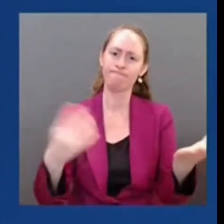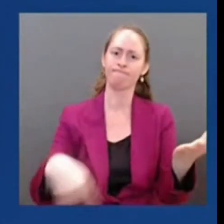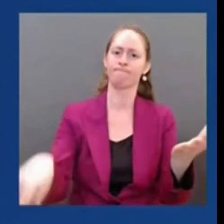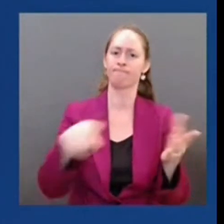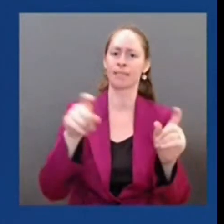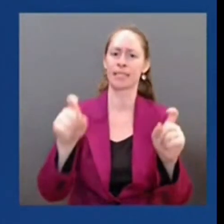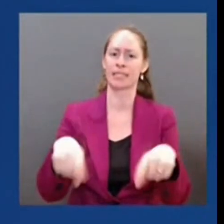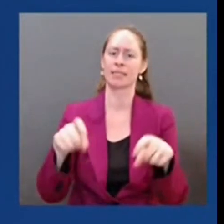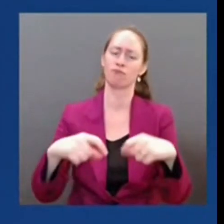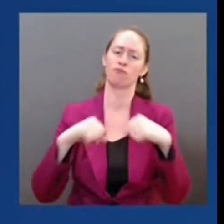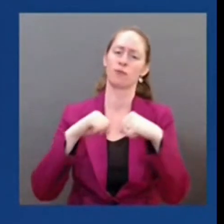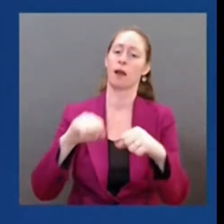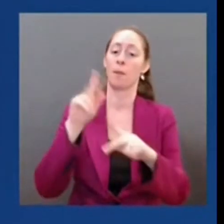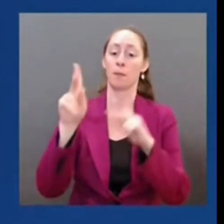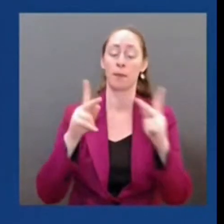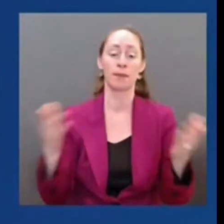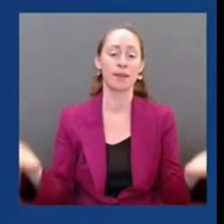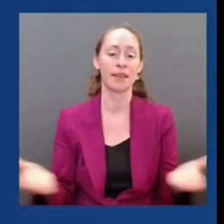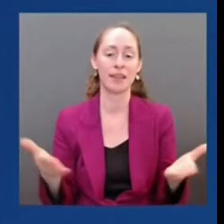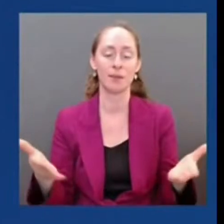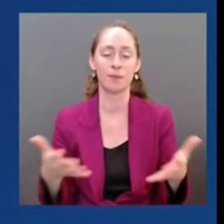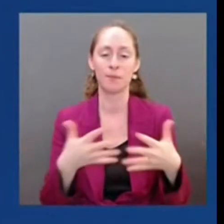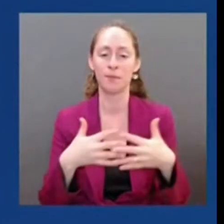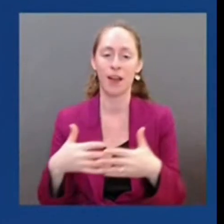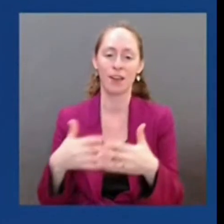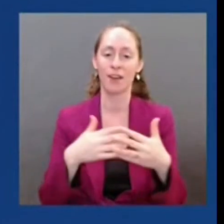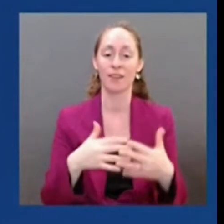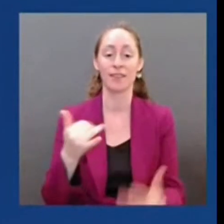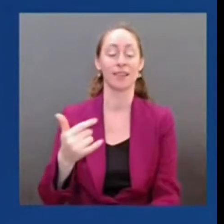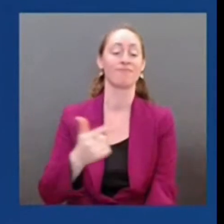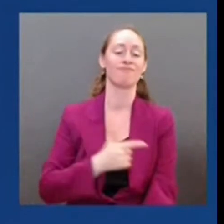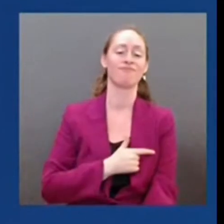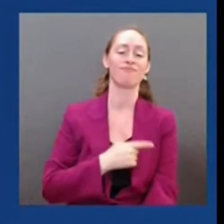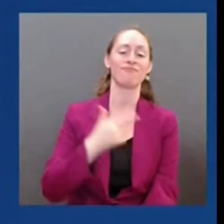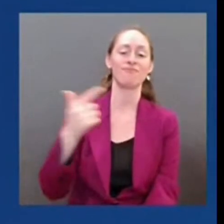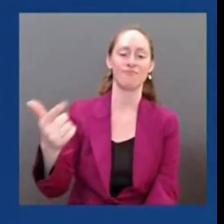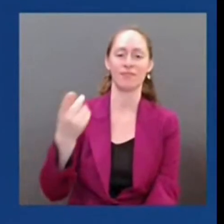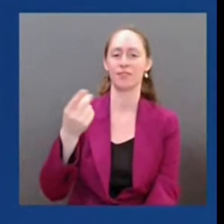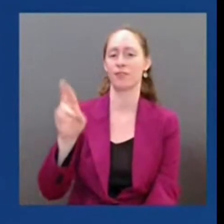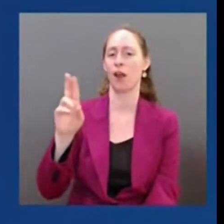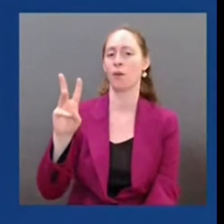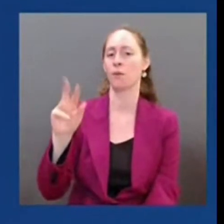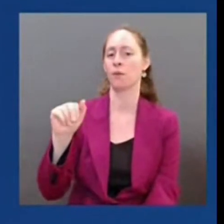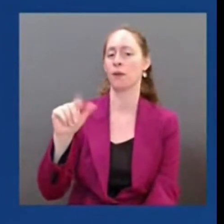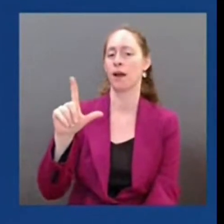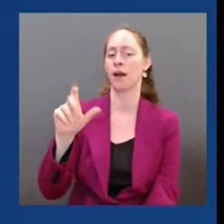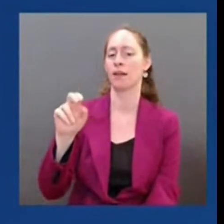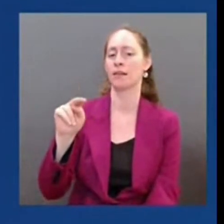AND LEADERSSHIP SO WE CAN PROTECT THE AMERICAN PEOPLE.